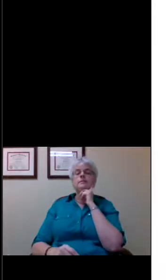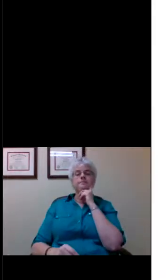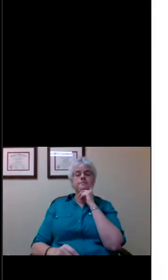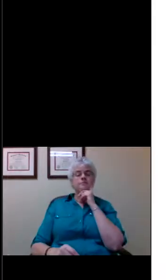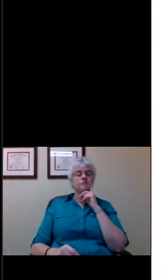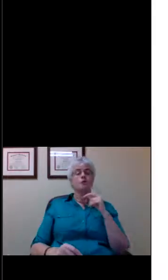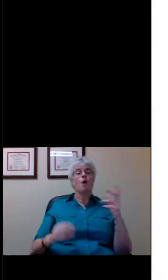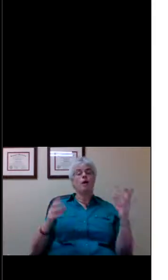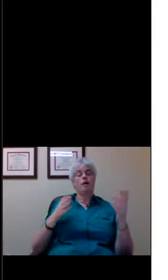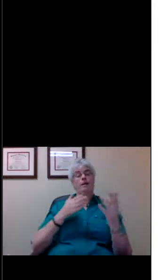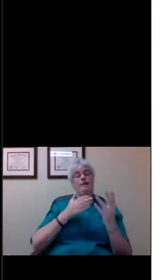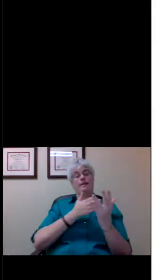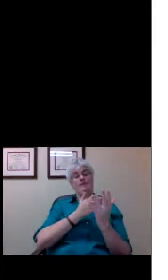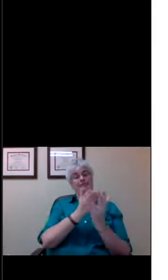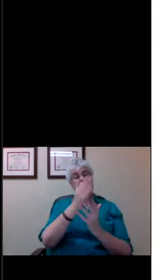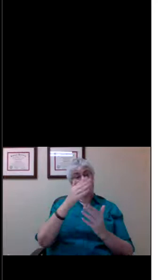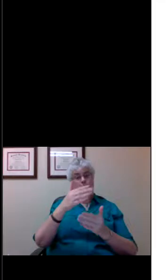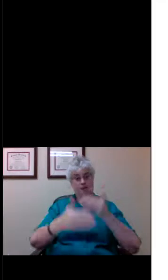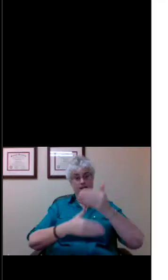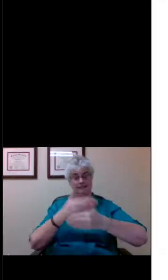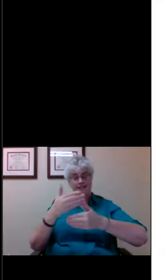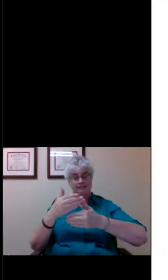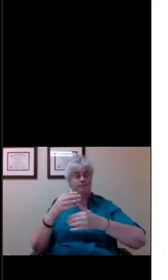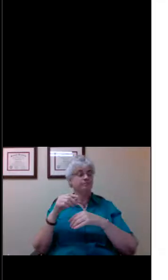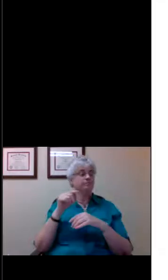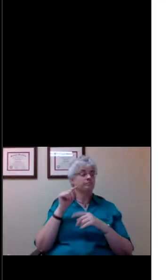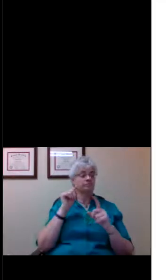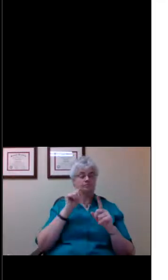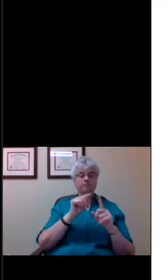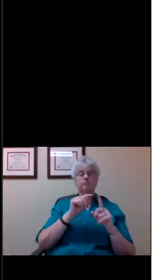training opportunities as well for the staff at the Deaf School. Throughout that